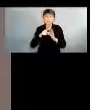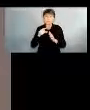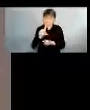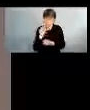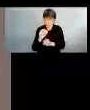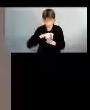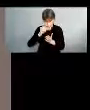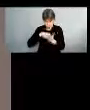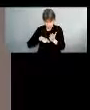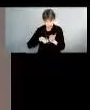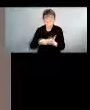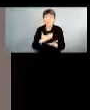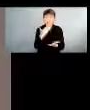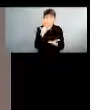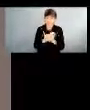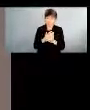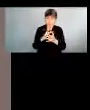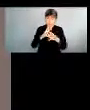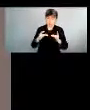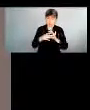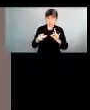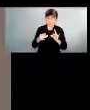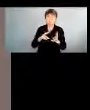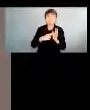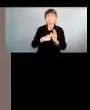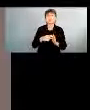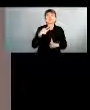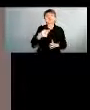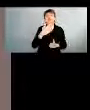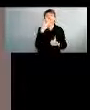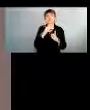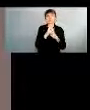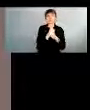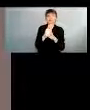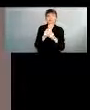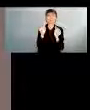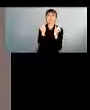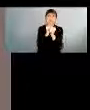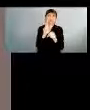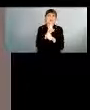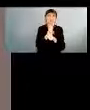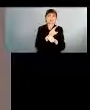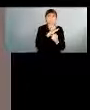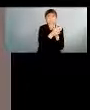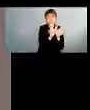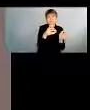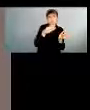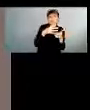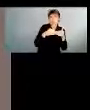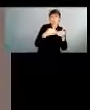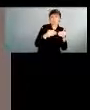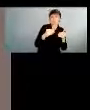effective way. There will be a specific section in the application